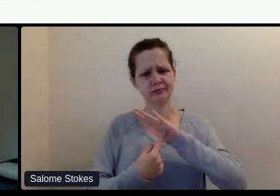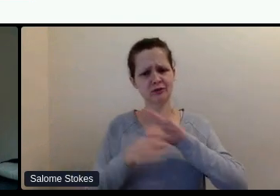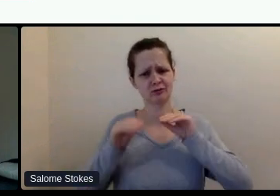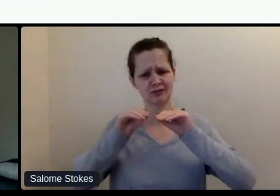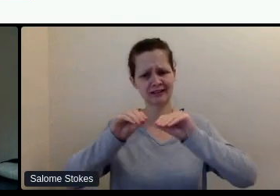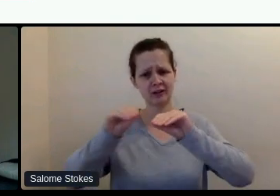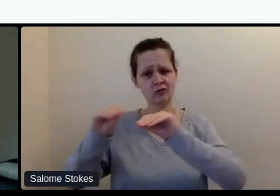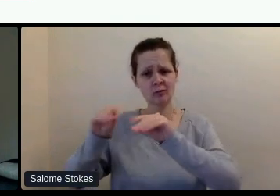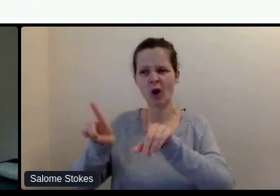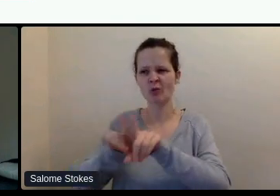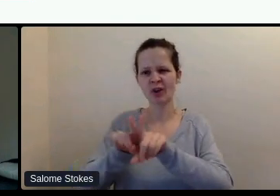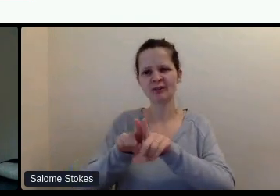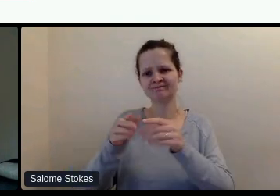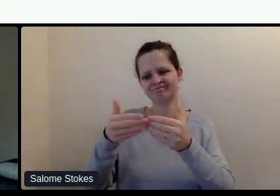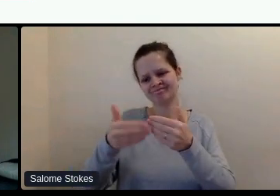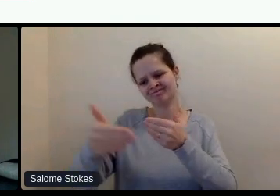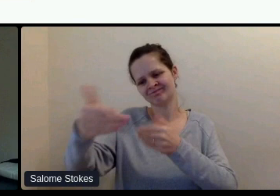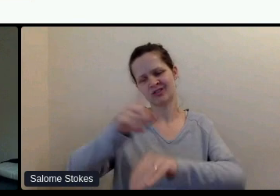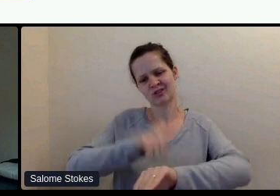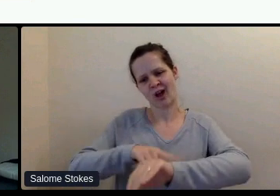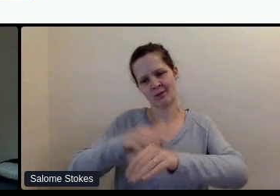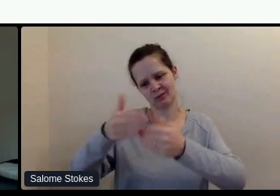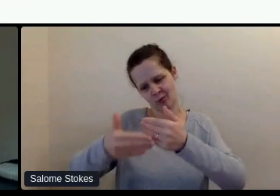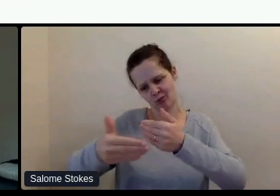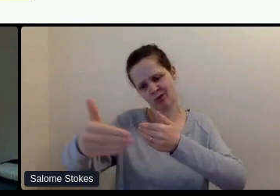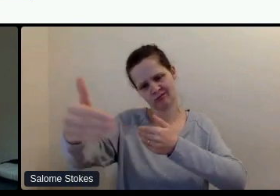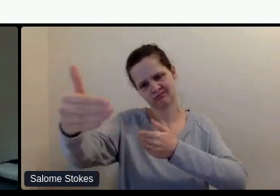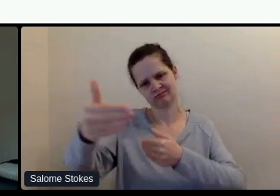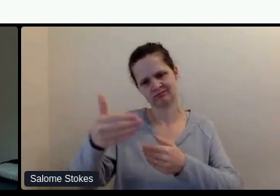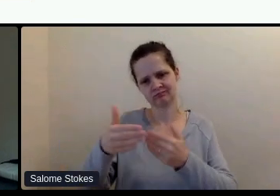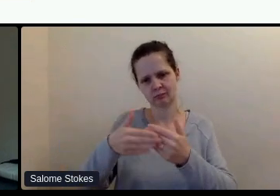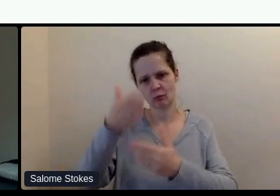I suppose the fact that there are newer versions of ARIA coming out